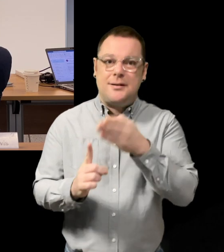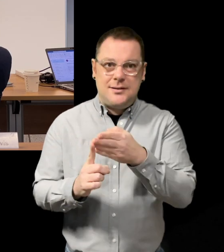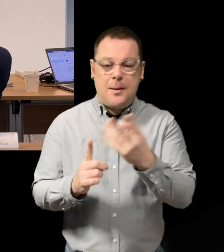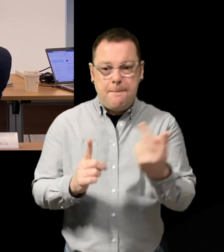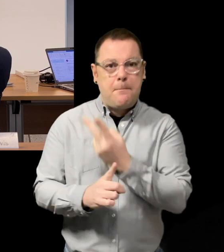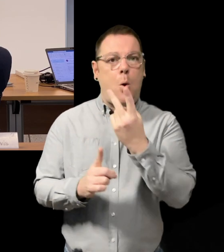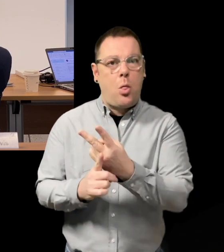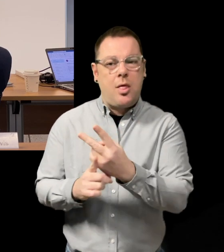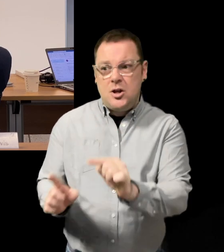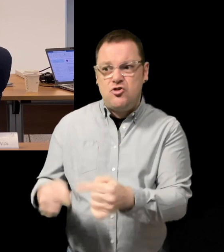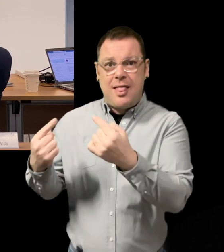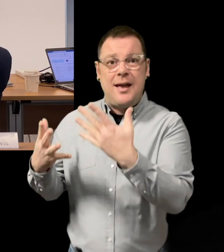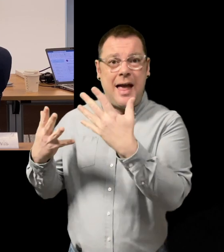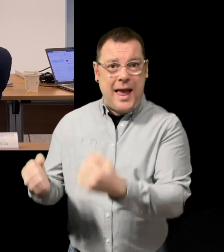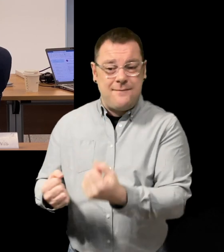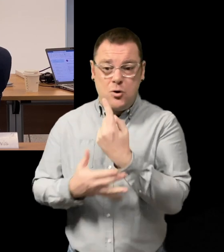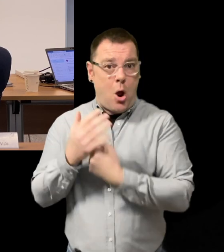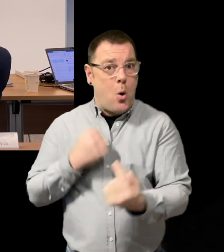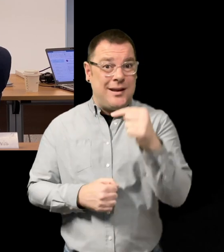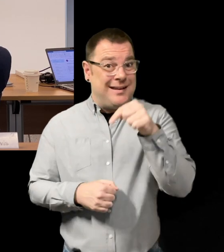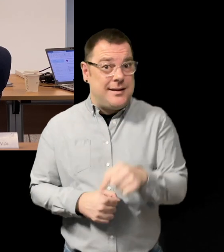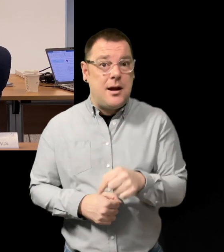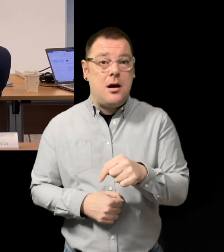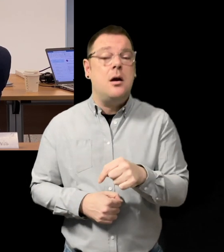of both the challenges we face, not just here in Surrey